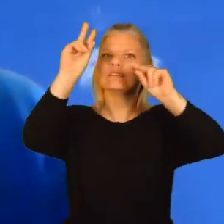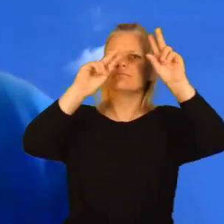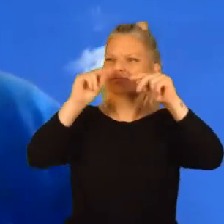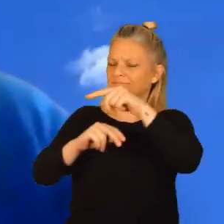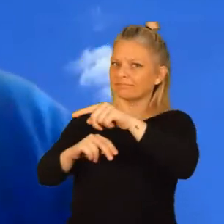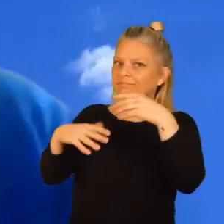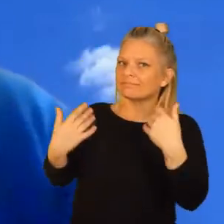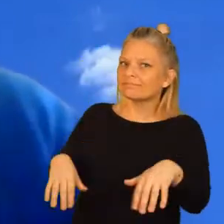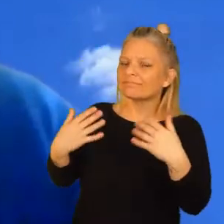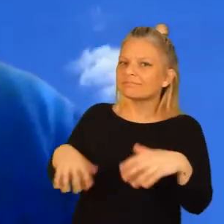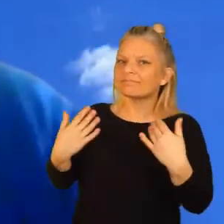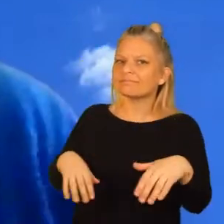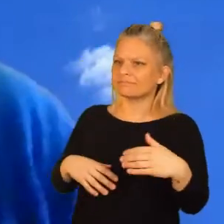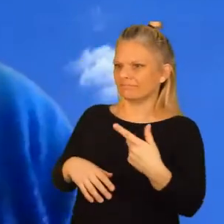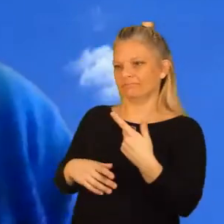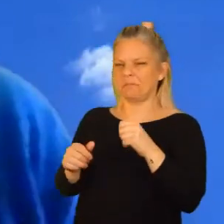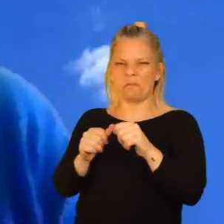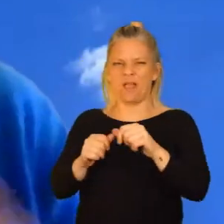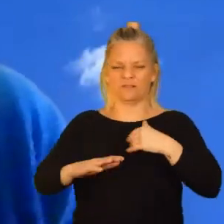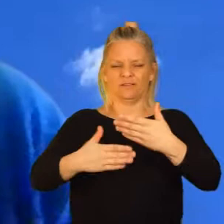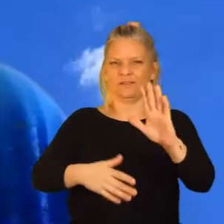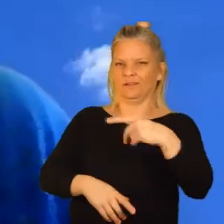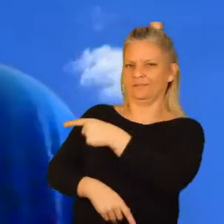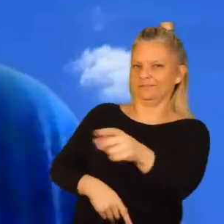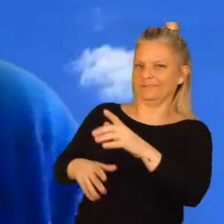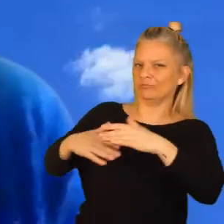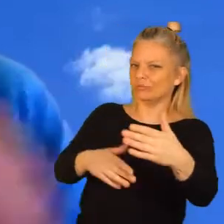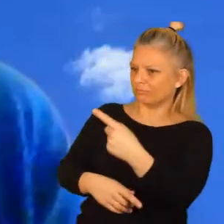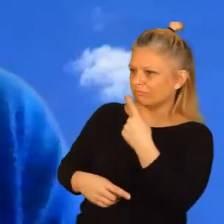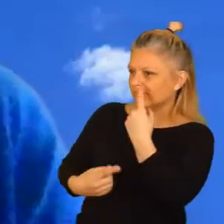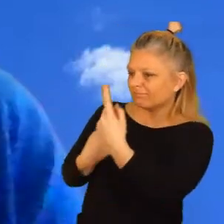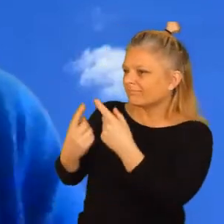You've done so much rather than me introduce you do you want to say a little bit about yourself.